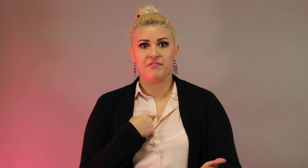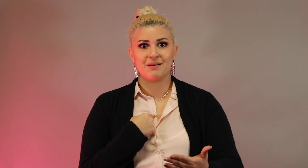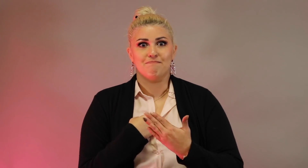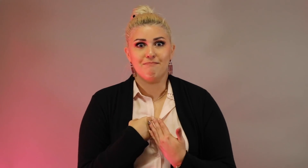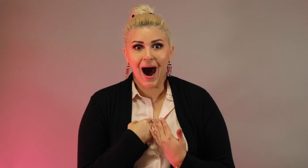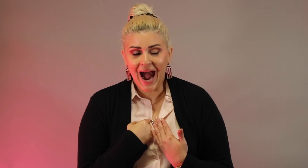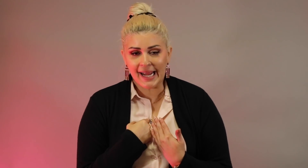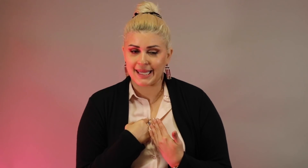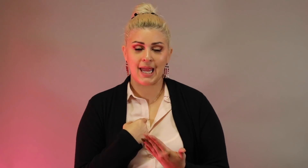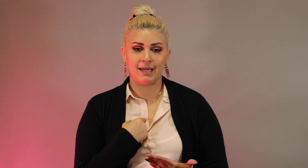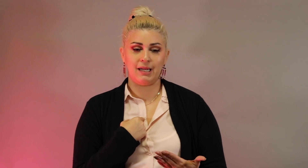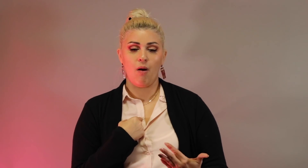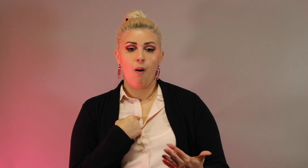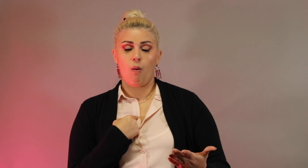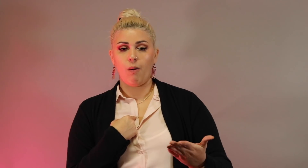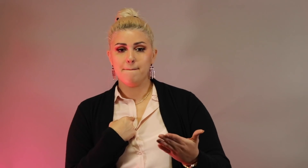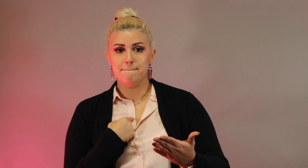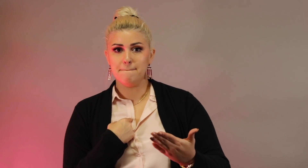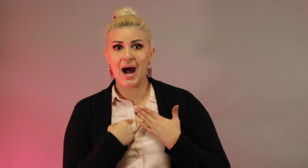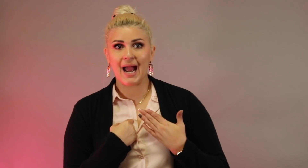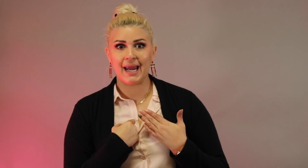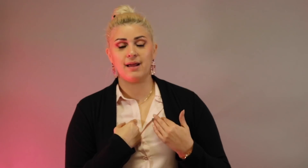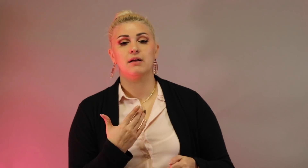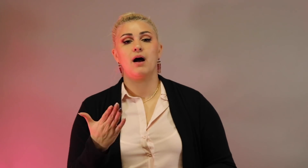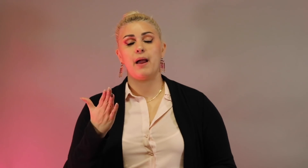but if it's my candy or mine,